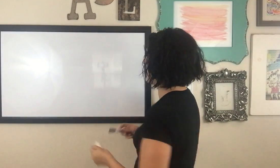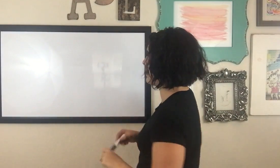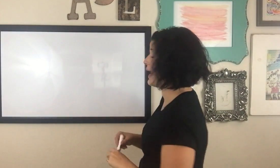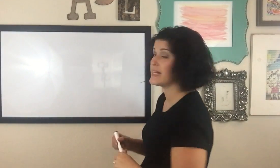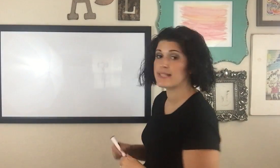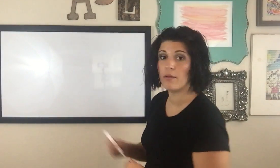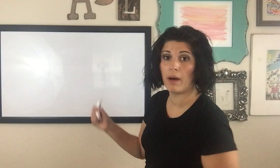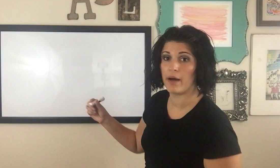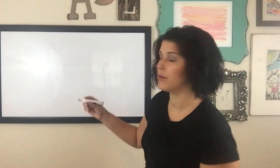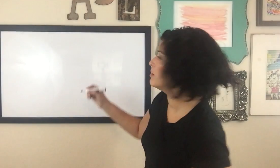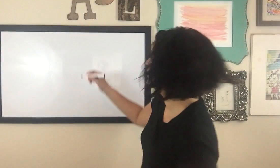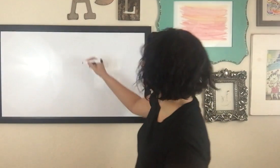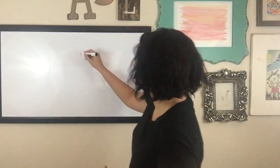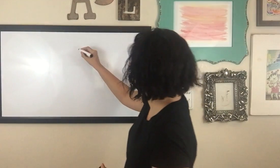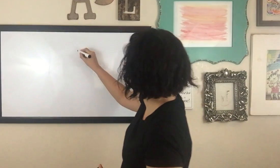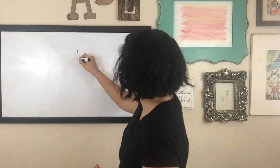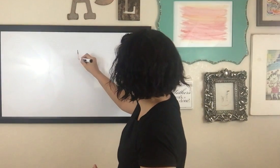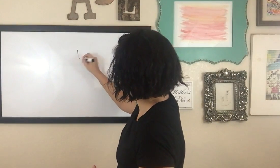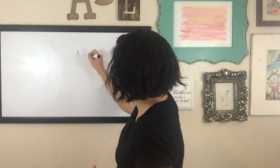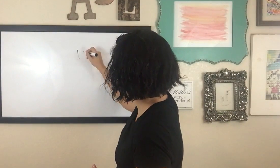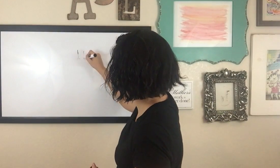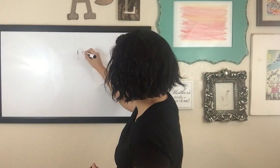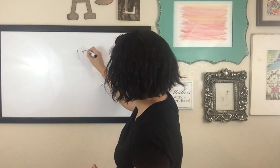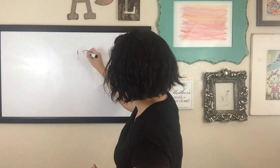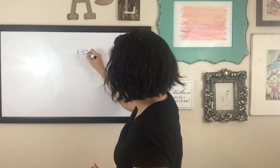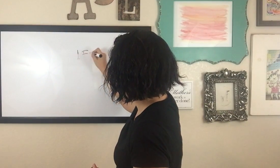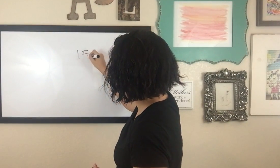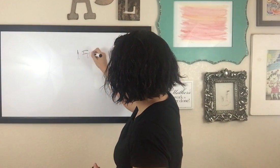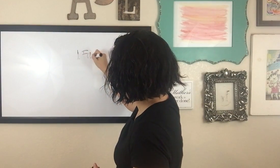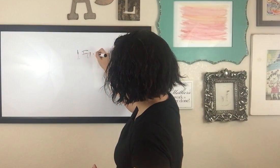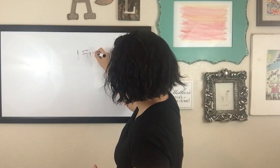Okay. The ASL model is first, okay?